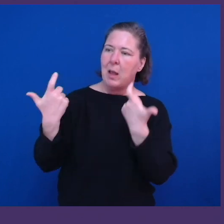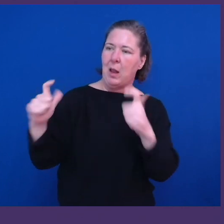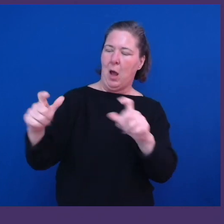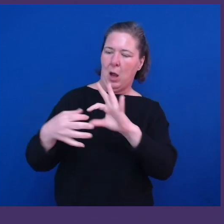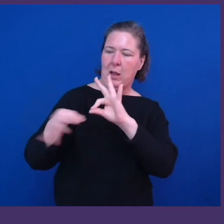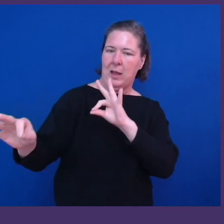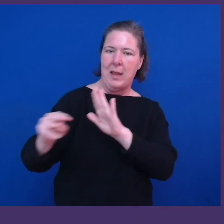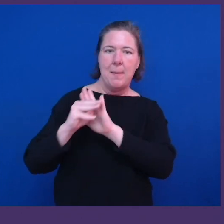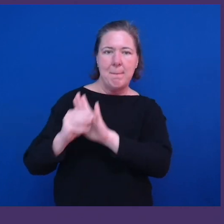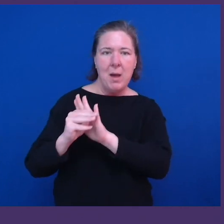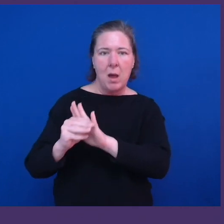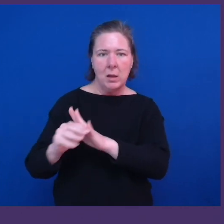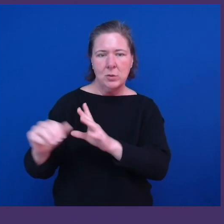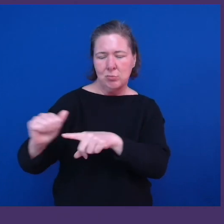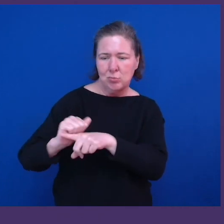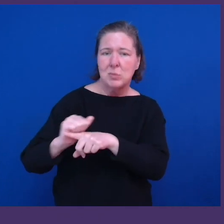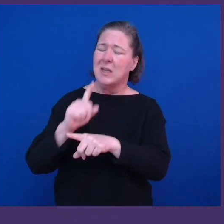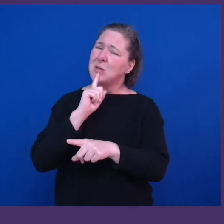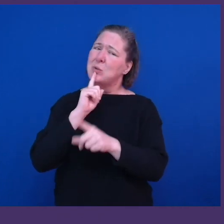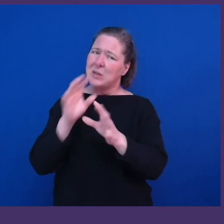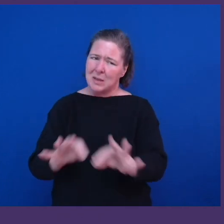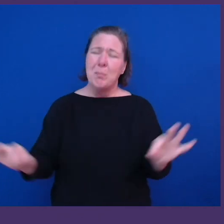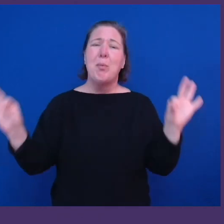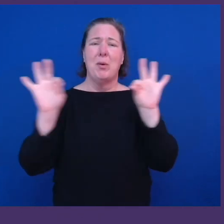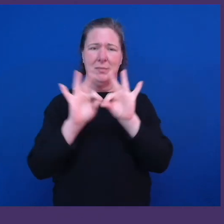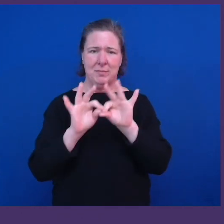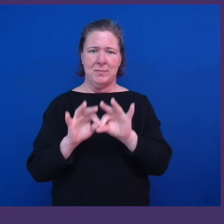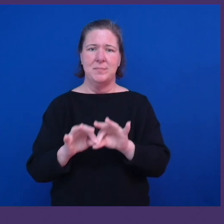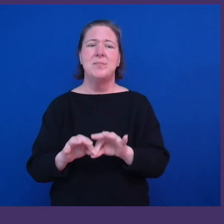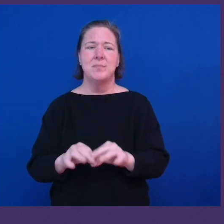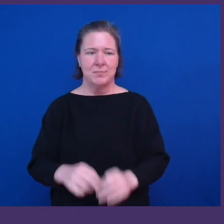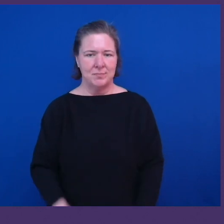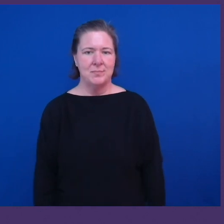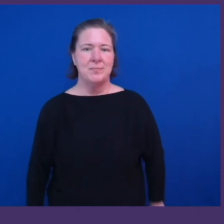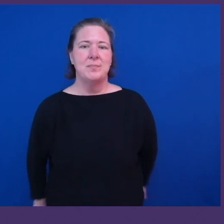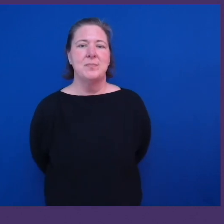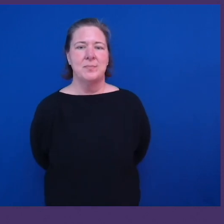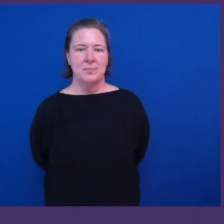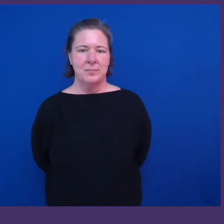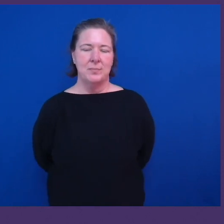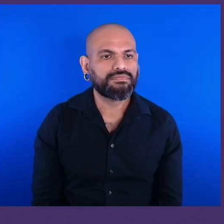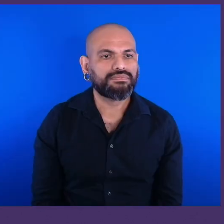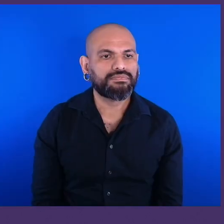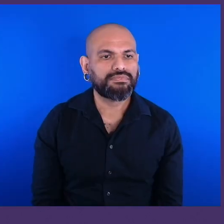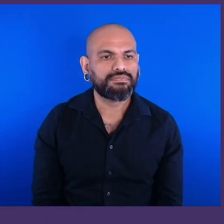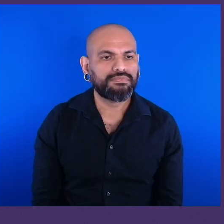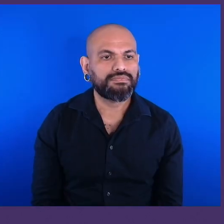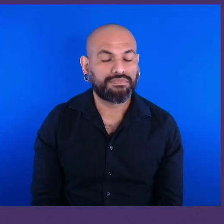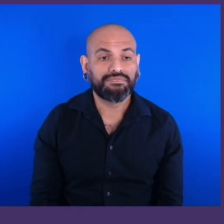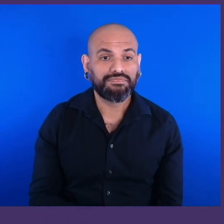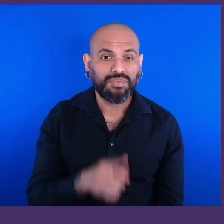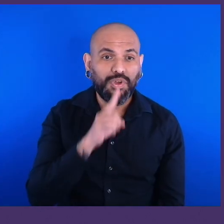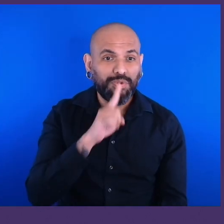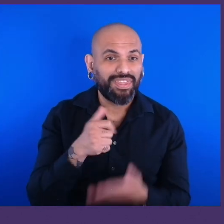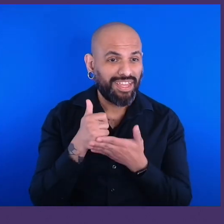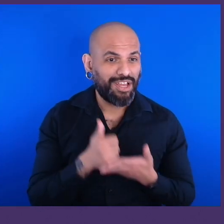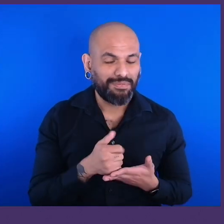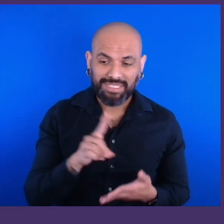exceptionally important. Rylin Rodgers: Really helpful. Daniel, I'm going to ask you to jump into this conversation.